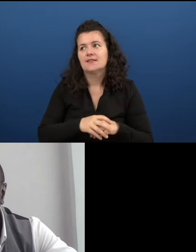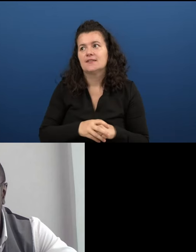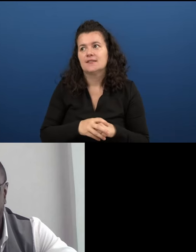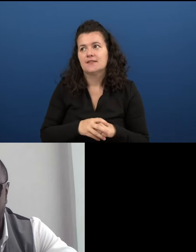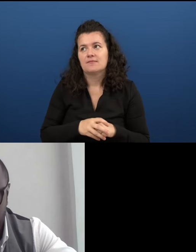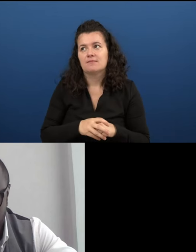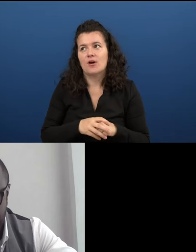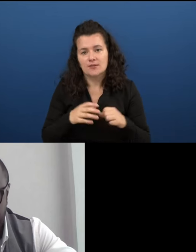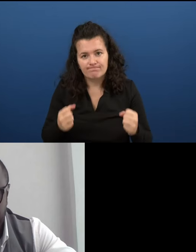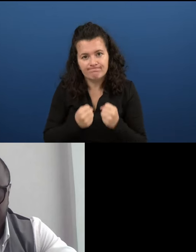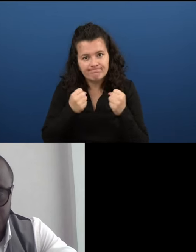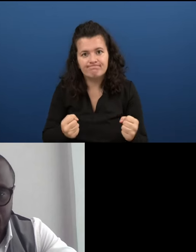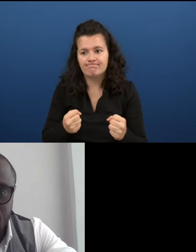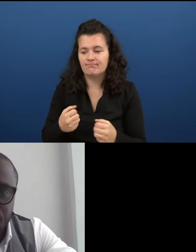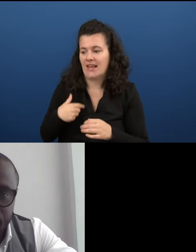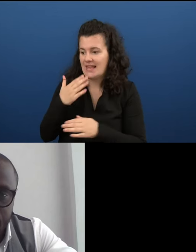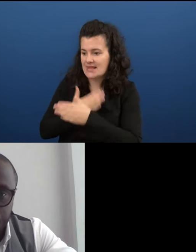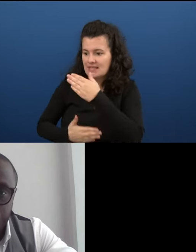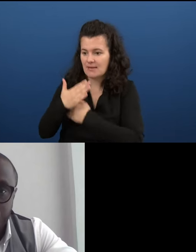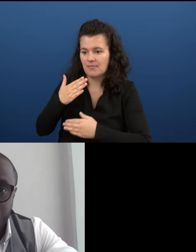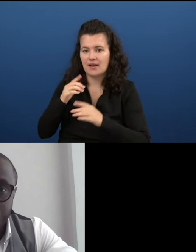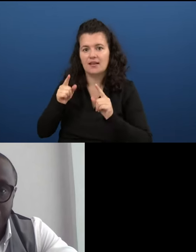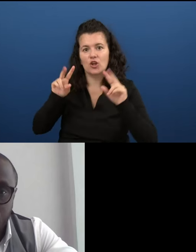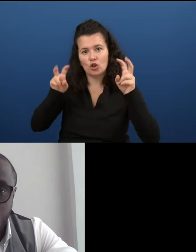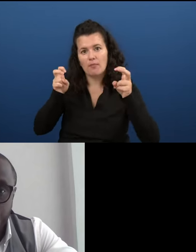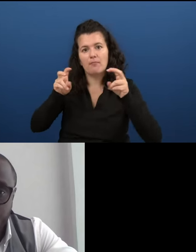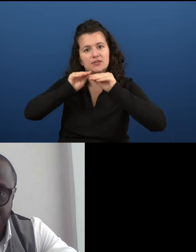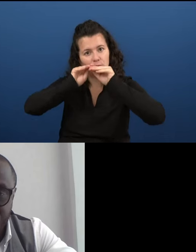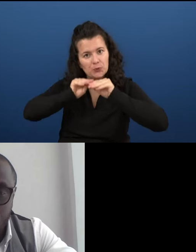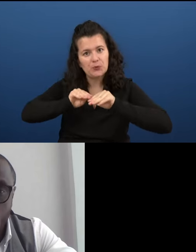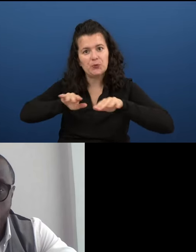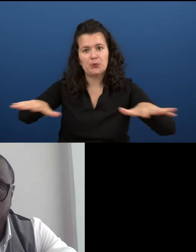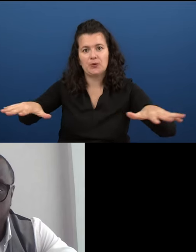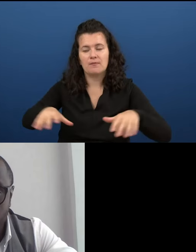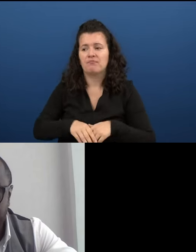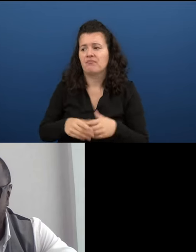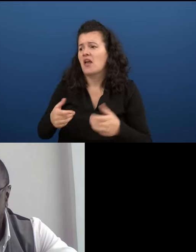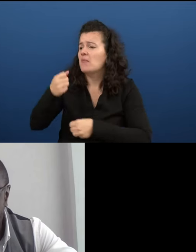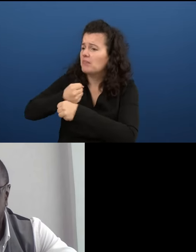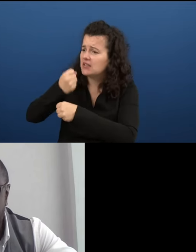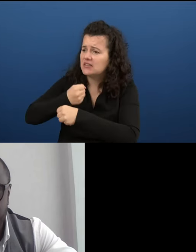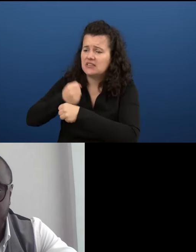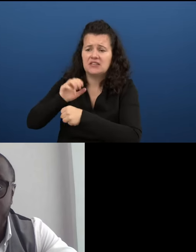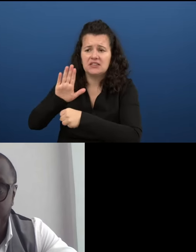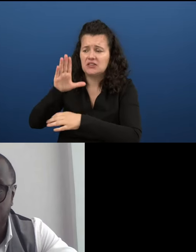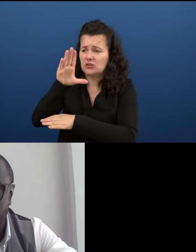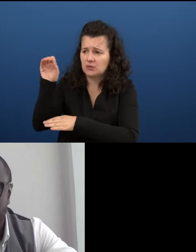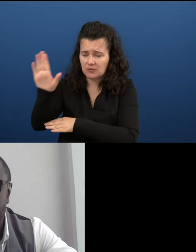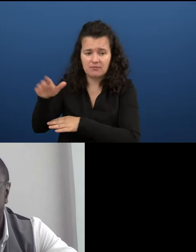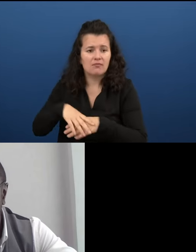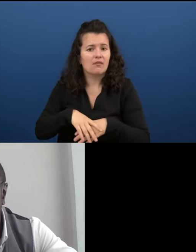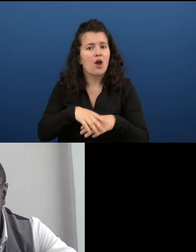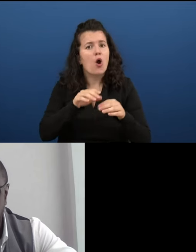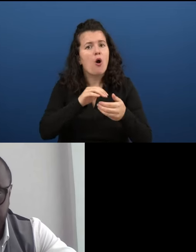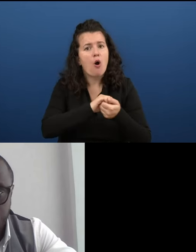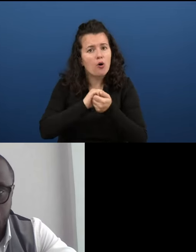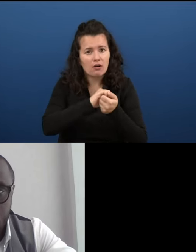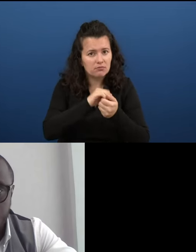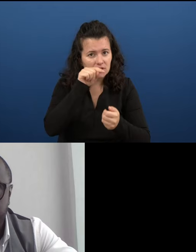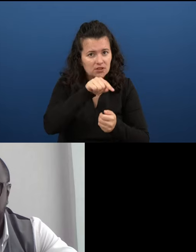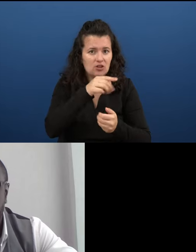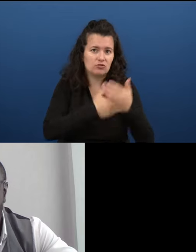11:25:15 The communication is on, please leave a little longer. At that time, guys.